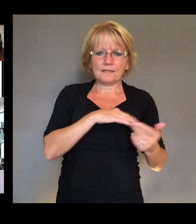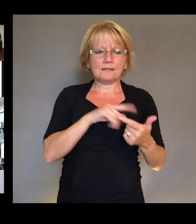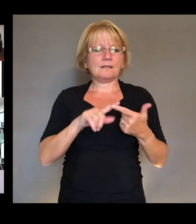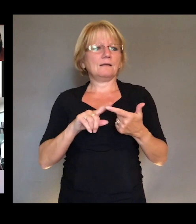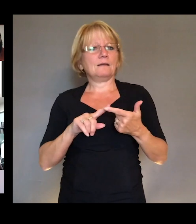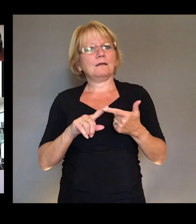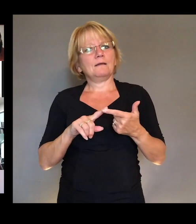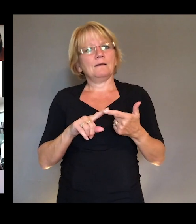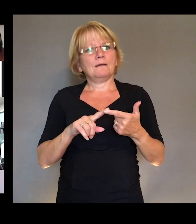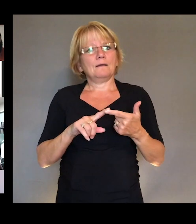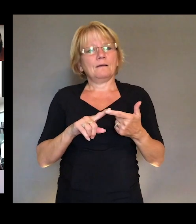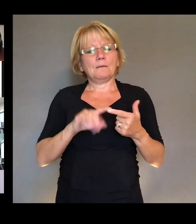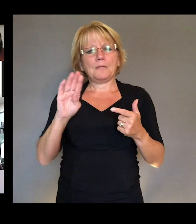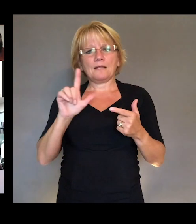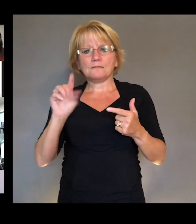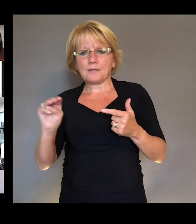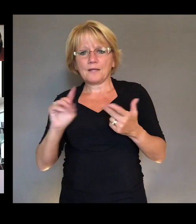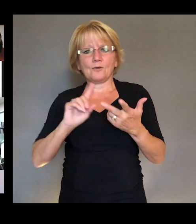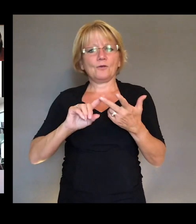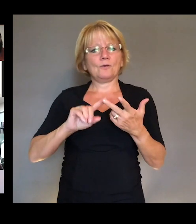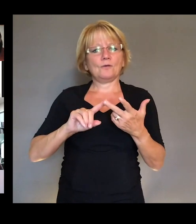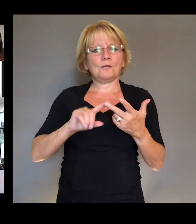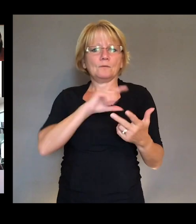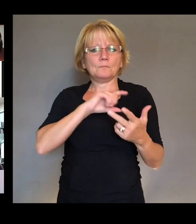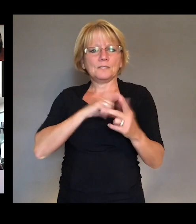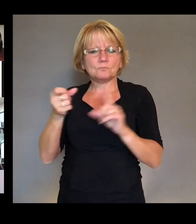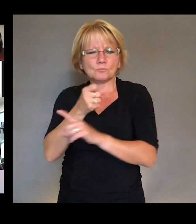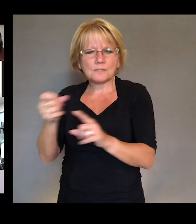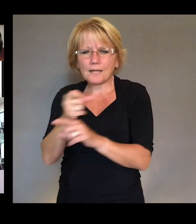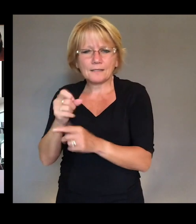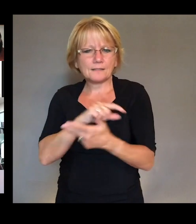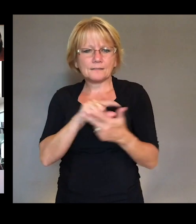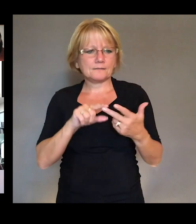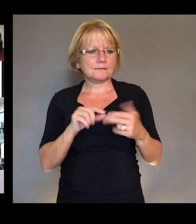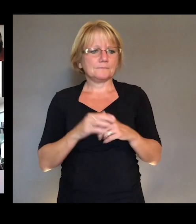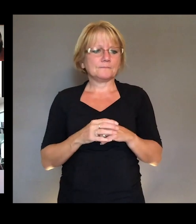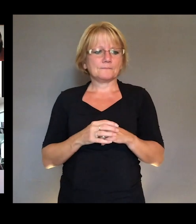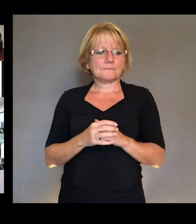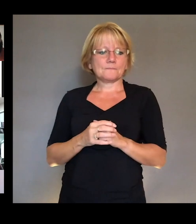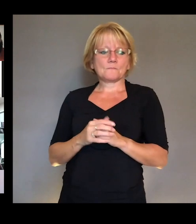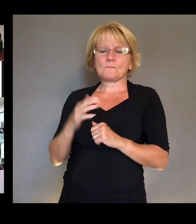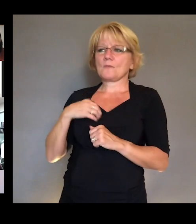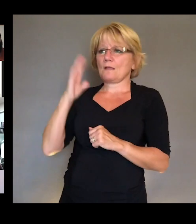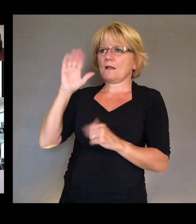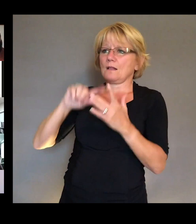in your classroom and areas. And anybody of the panel can start with that. I'll start if that's okay.